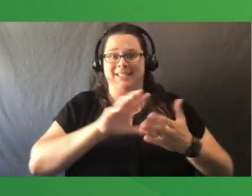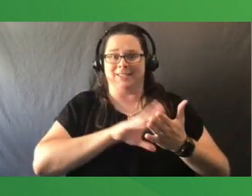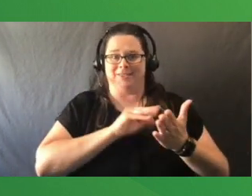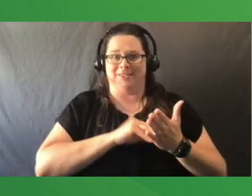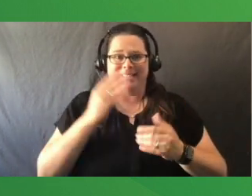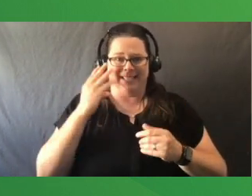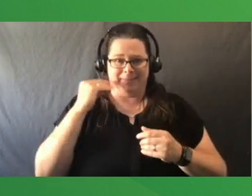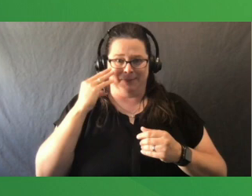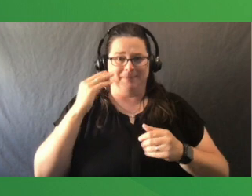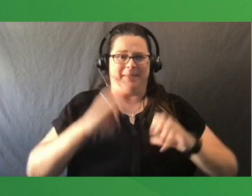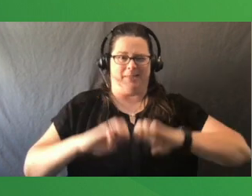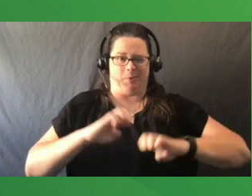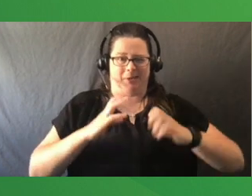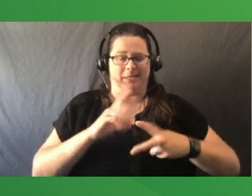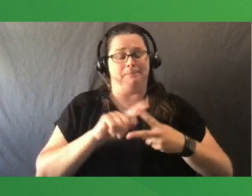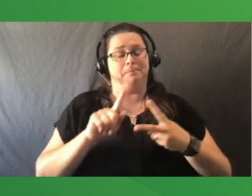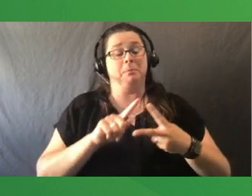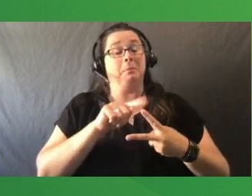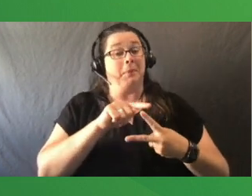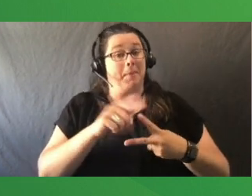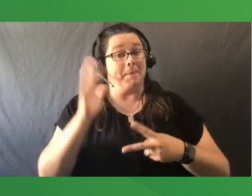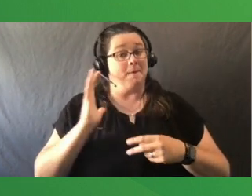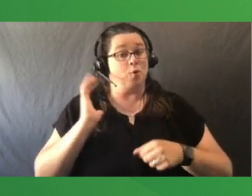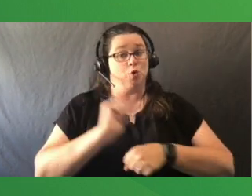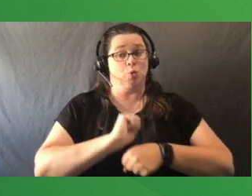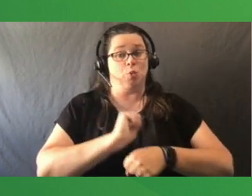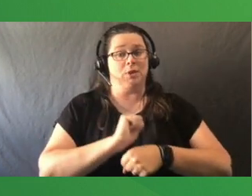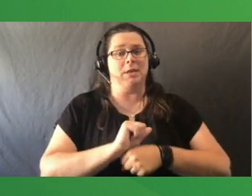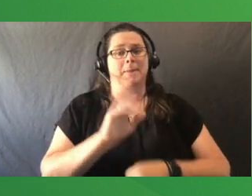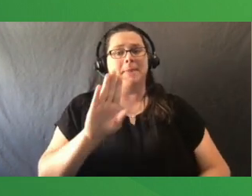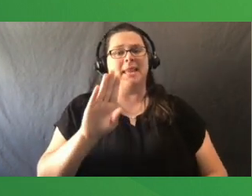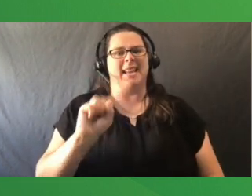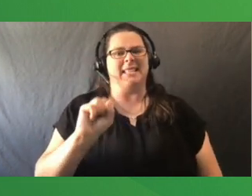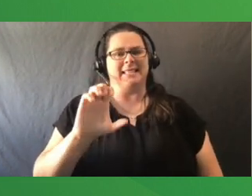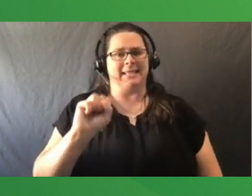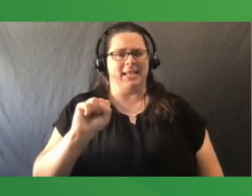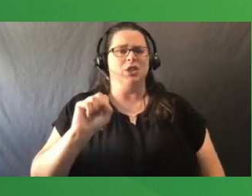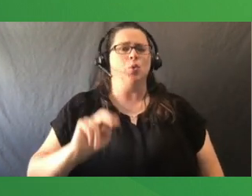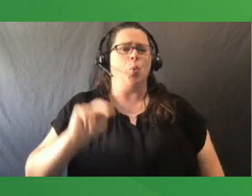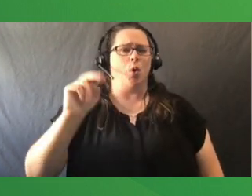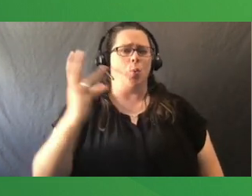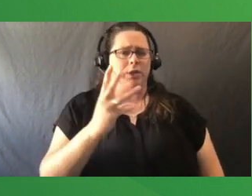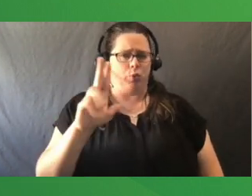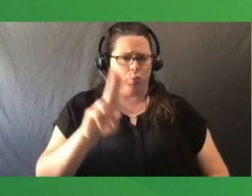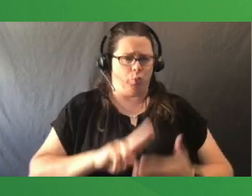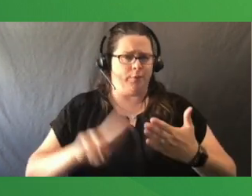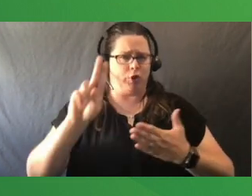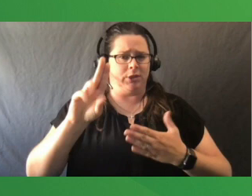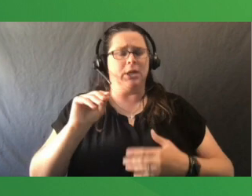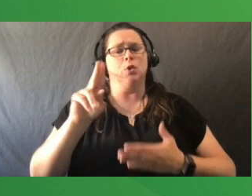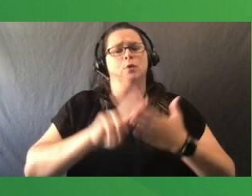Previously, she worked at the BSCS Northwestern University and University of Colorado, Boulder